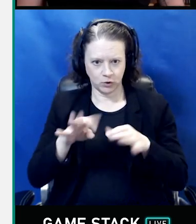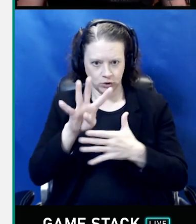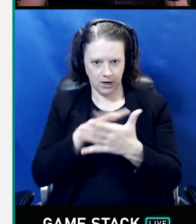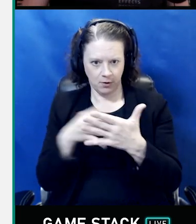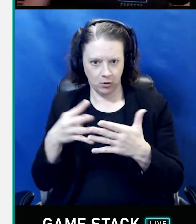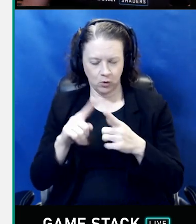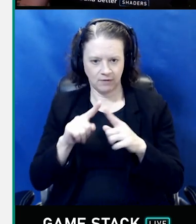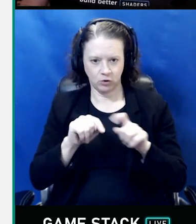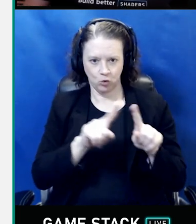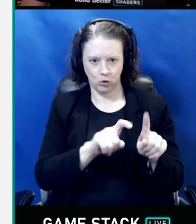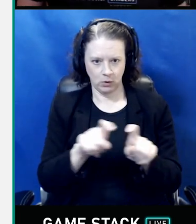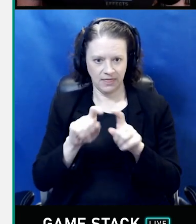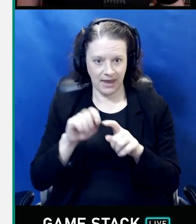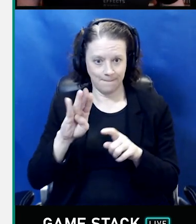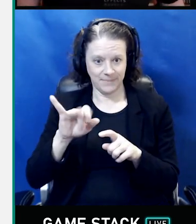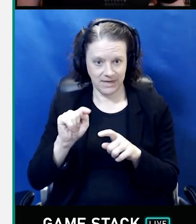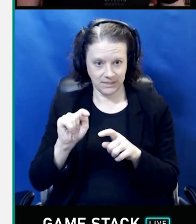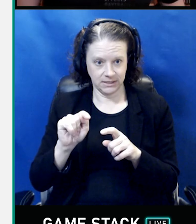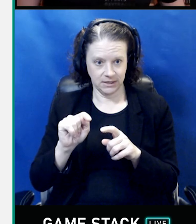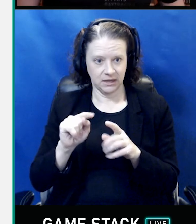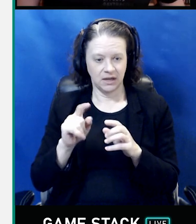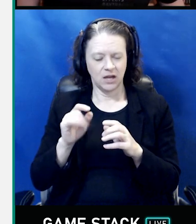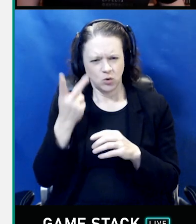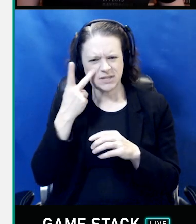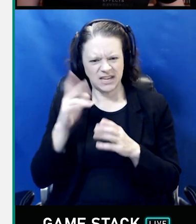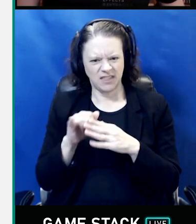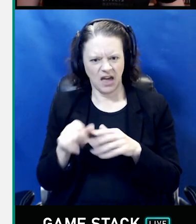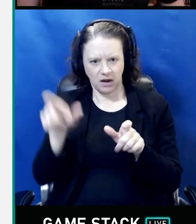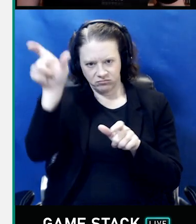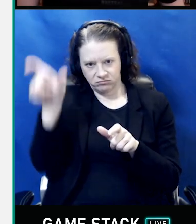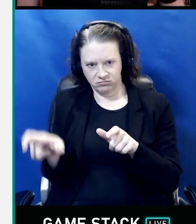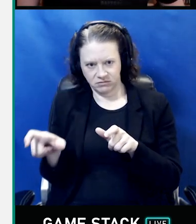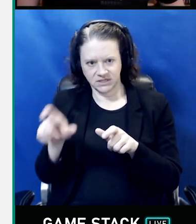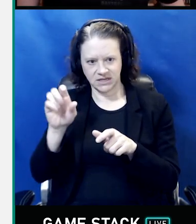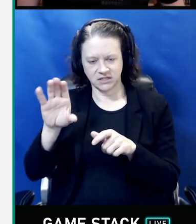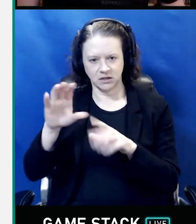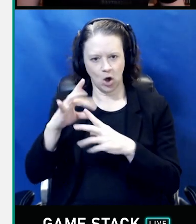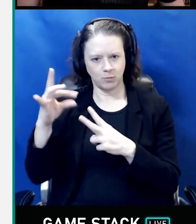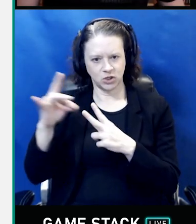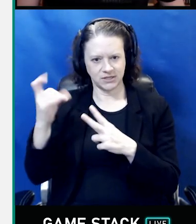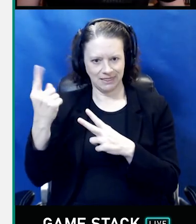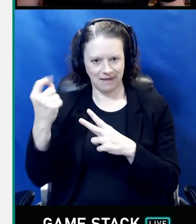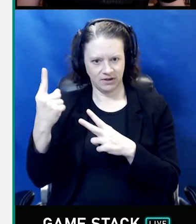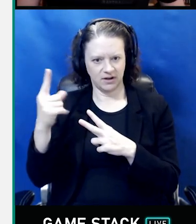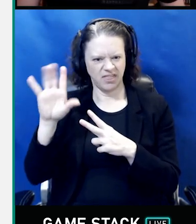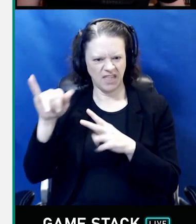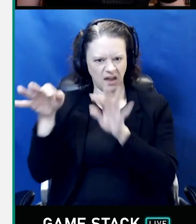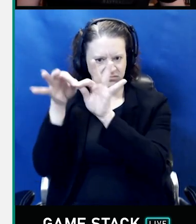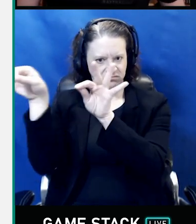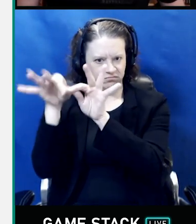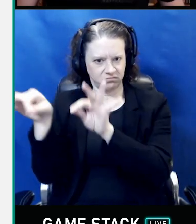is actually in the OPTIONS11 structure. If you want to use typed resources, you'll need to query the bit that's listed here.